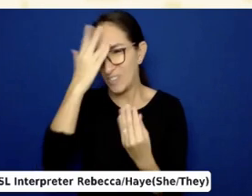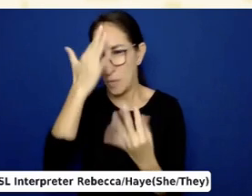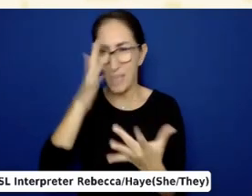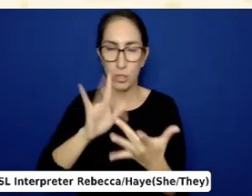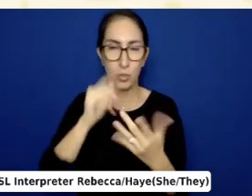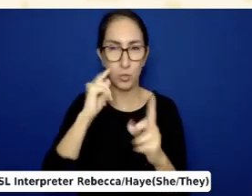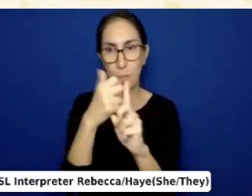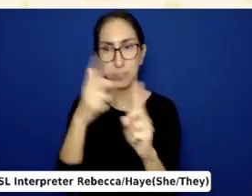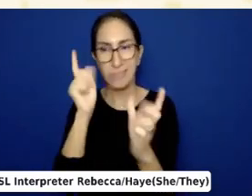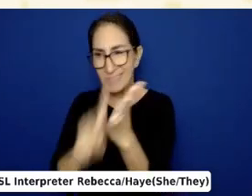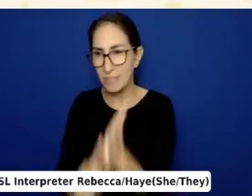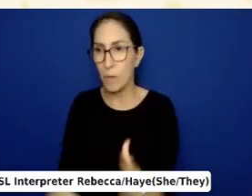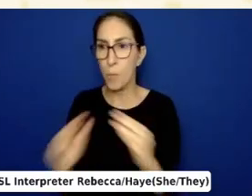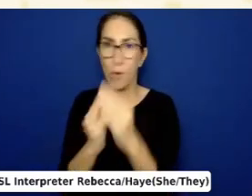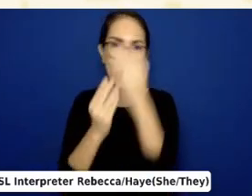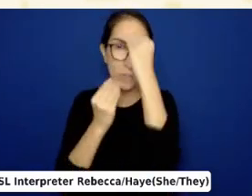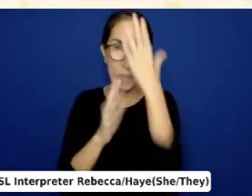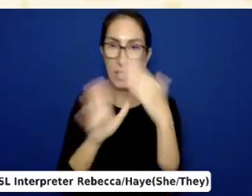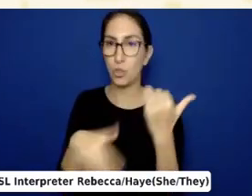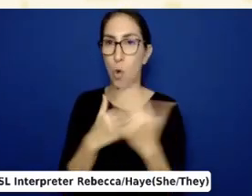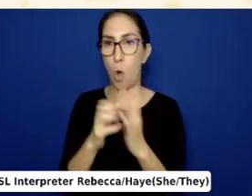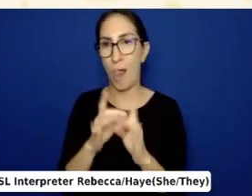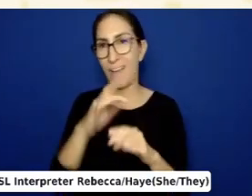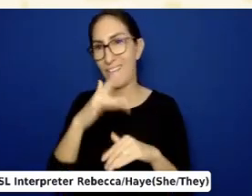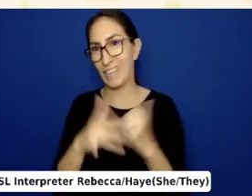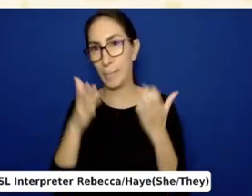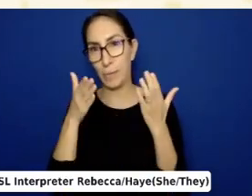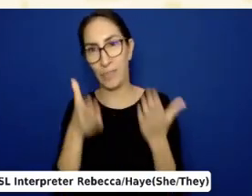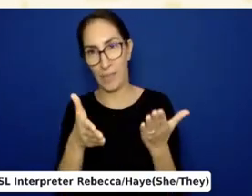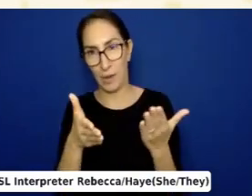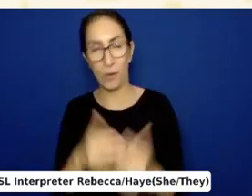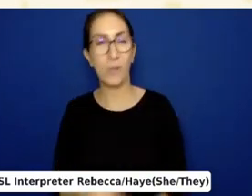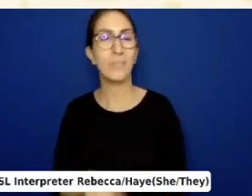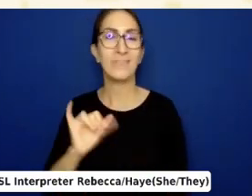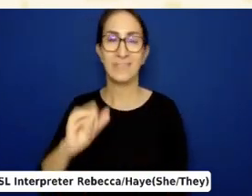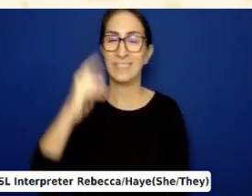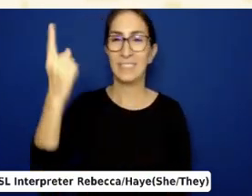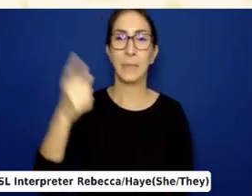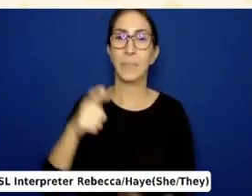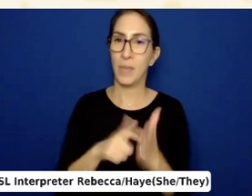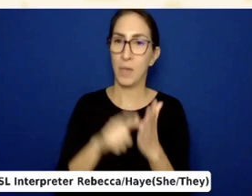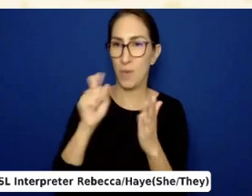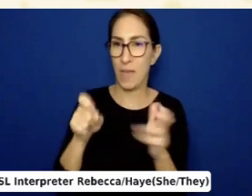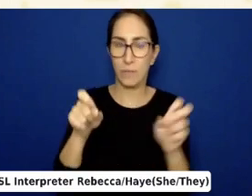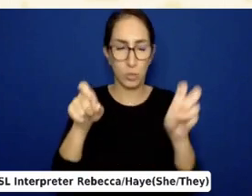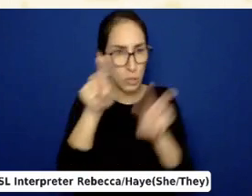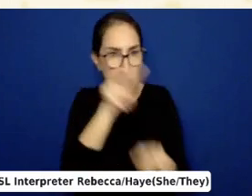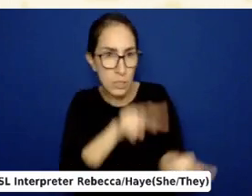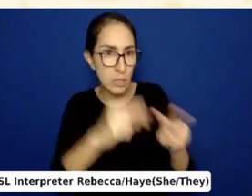And definitely, it's something that , OK? So don't forget to create your user personas.